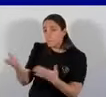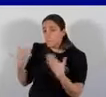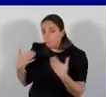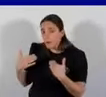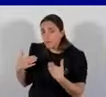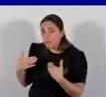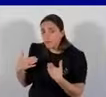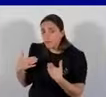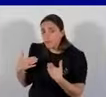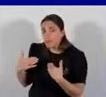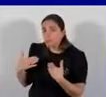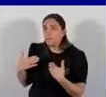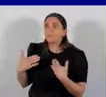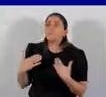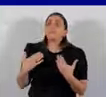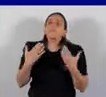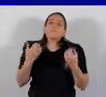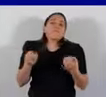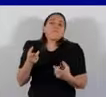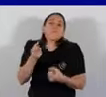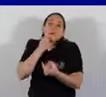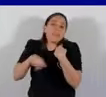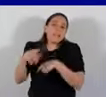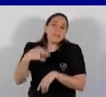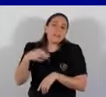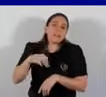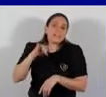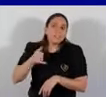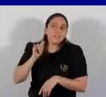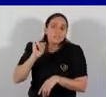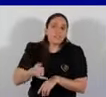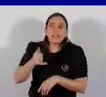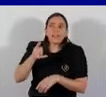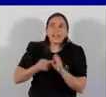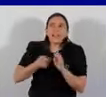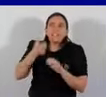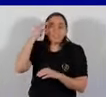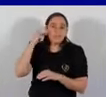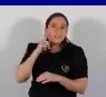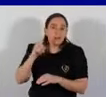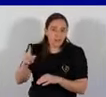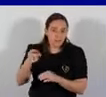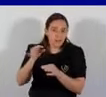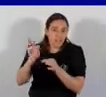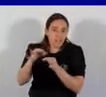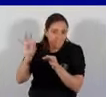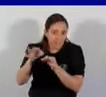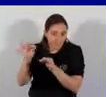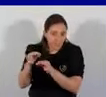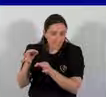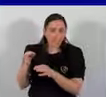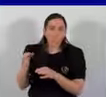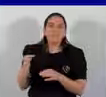If you can sell all those pins I say because they are going to have to sell 90,000 pins